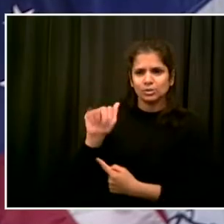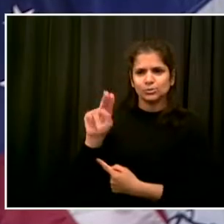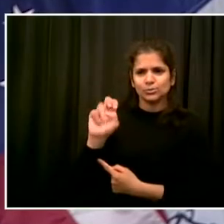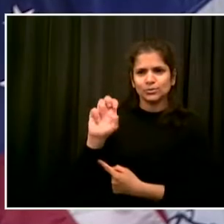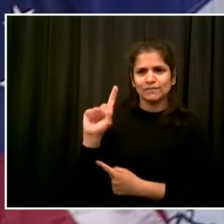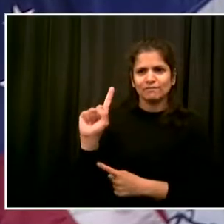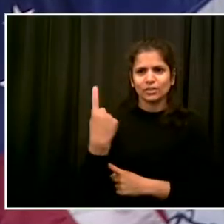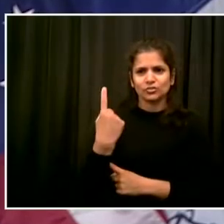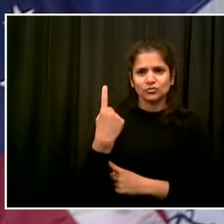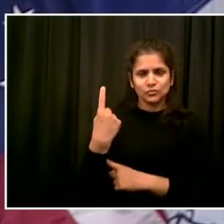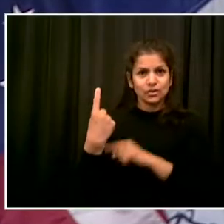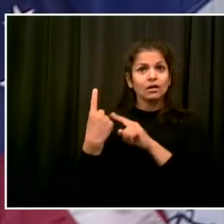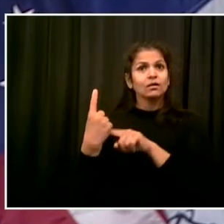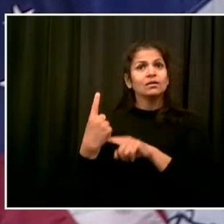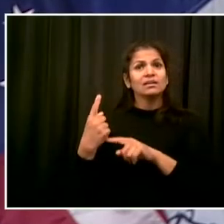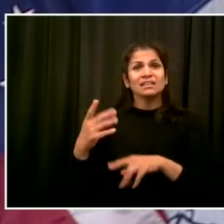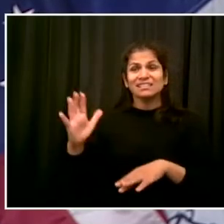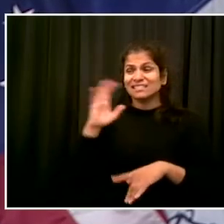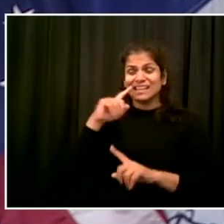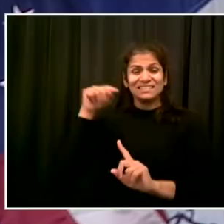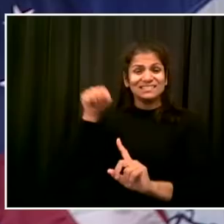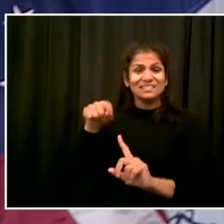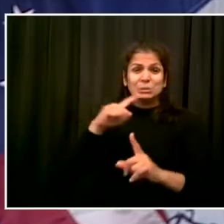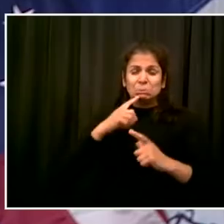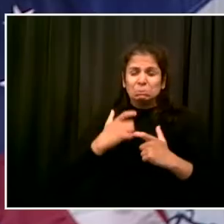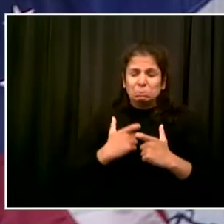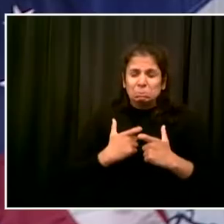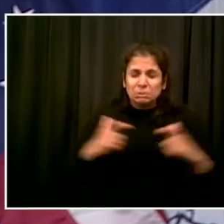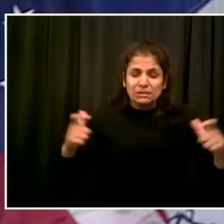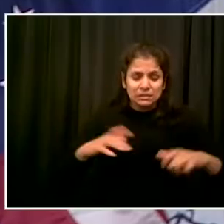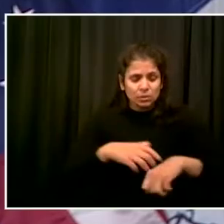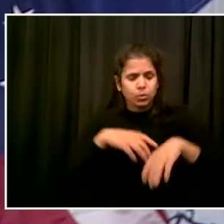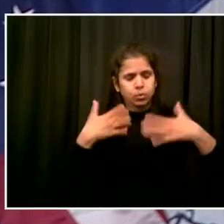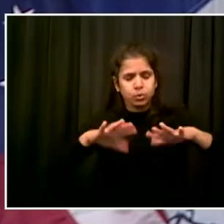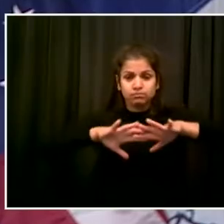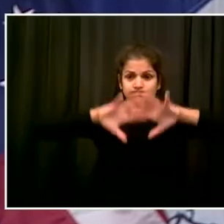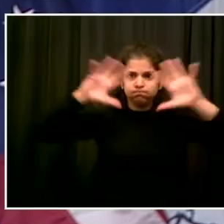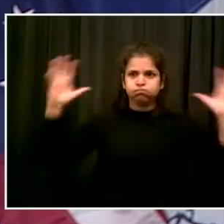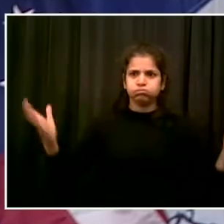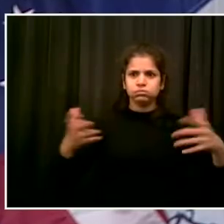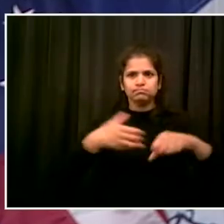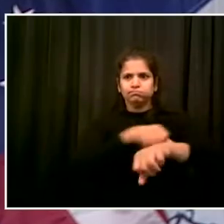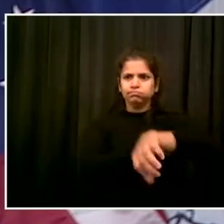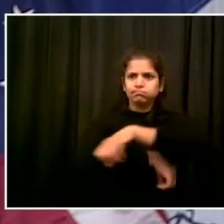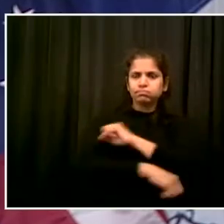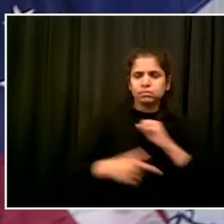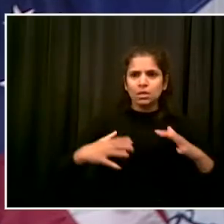WAS JUST BE REAL ABOUT THAT. THIS HAS BEENN A UNPREECDTEEND EFFORT TO PUT